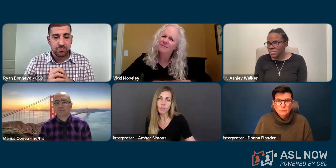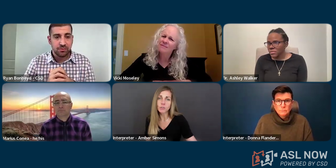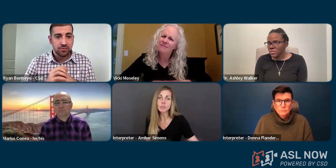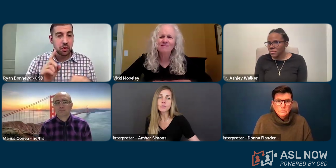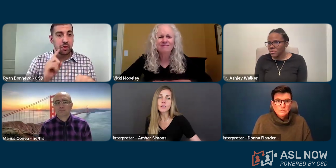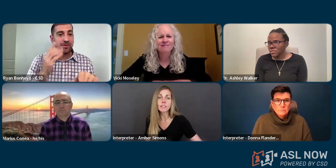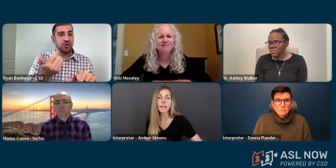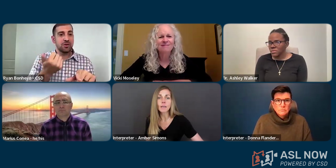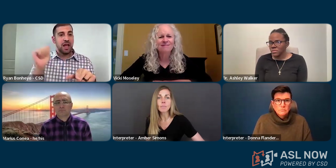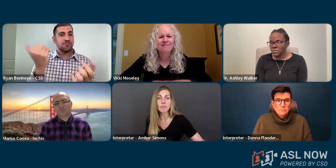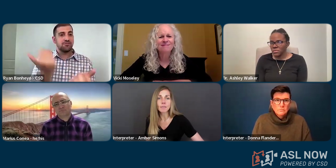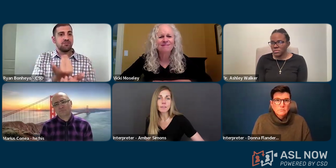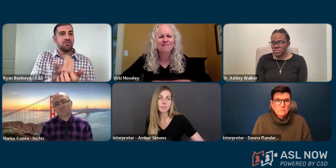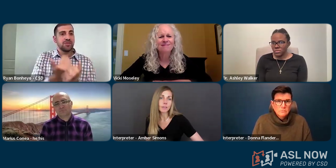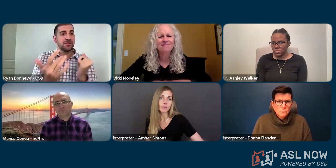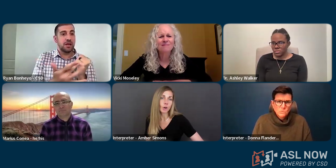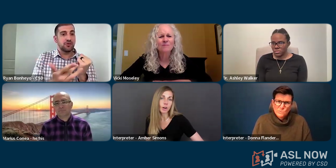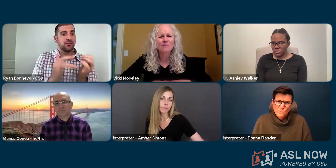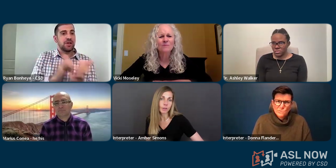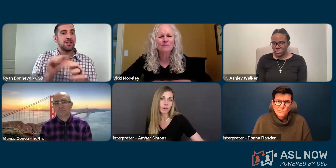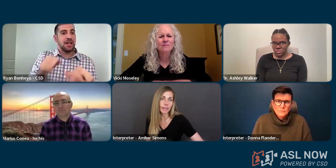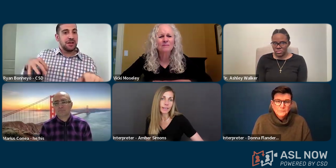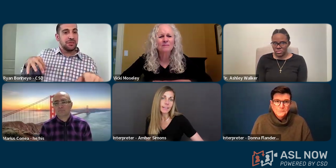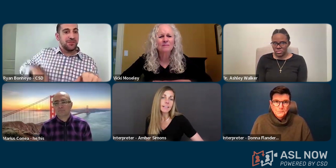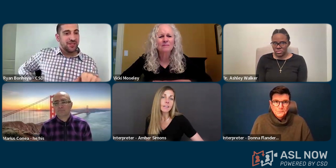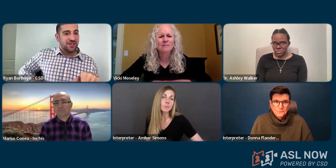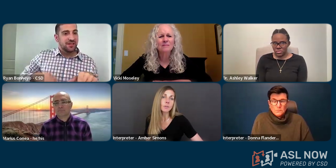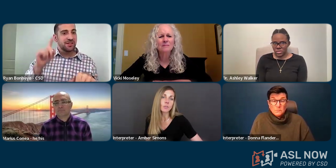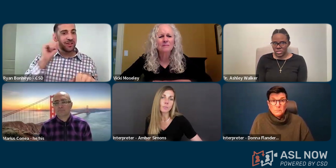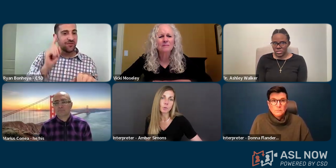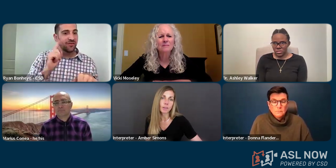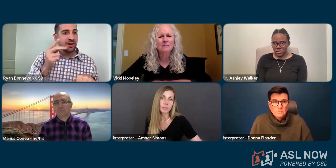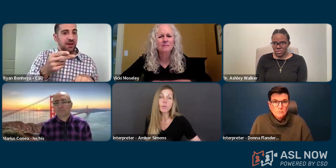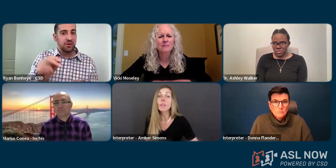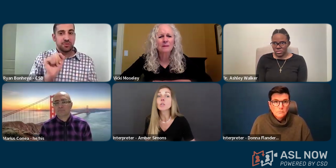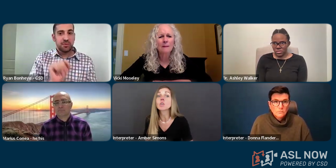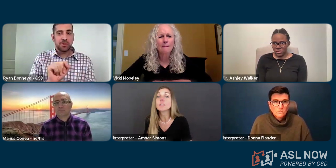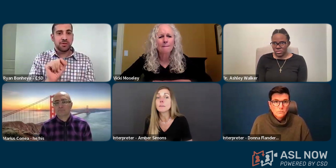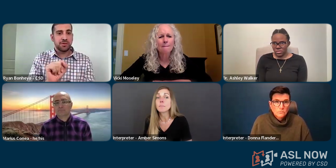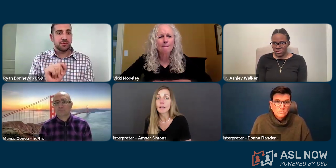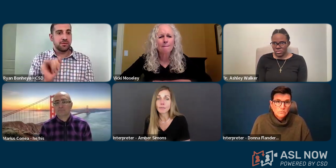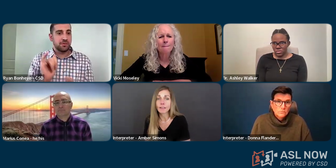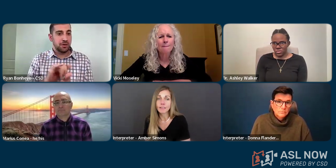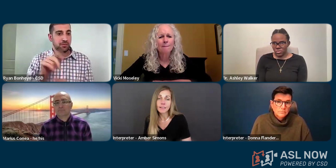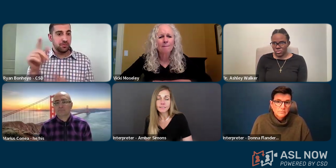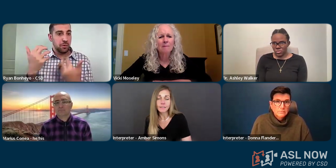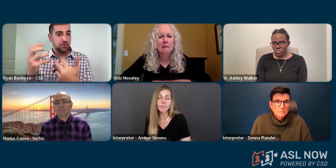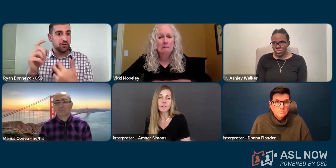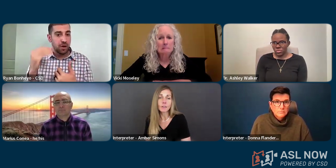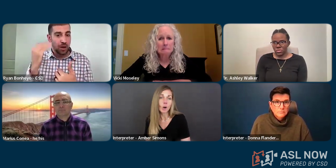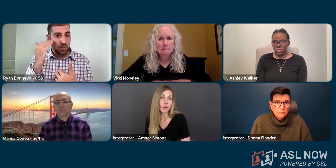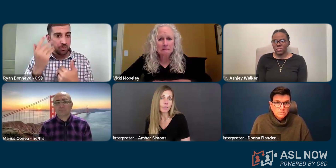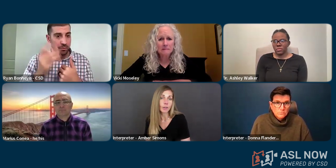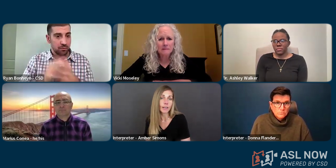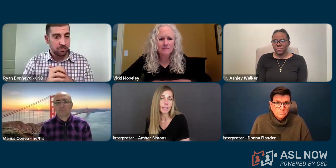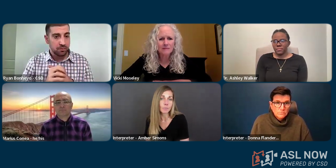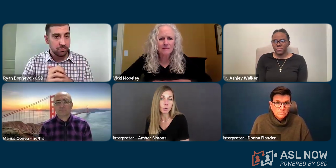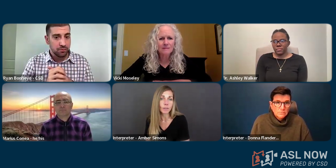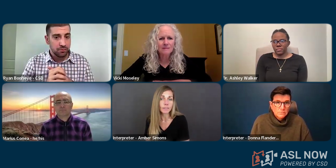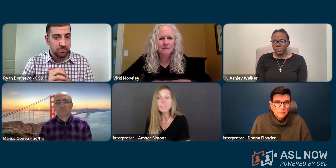that you feel like benefits deaf and hard of hearing customers or employees or that could benefit deaf and hard of hearing employees?